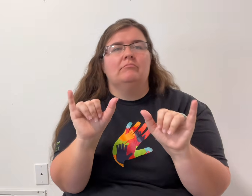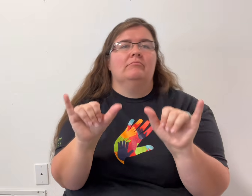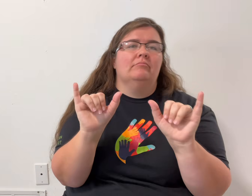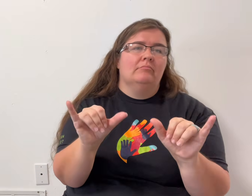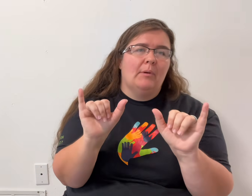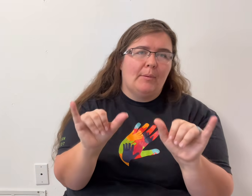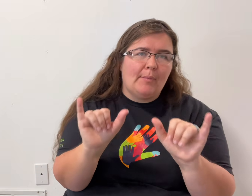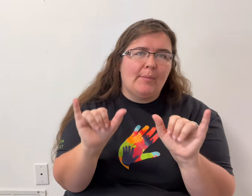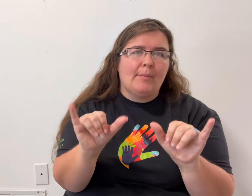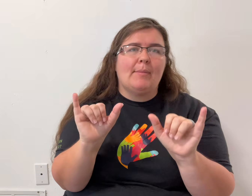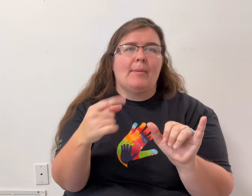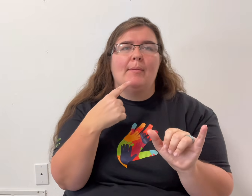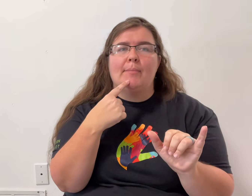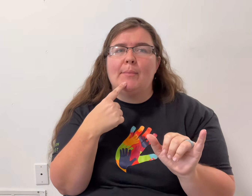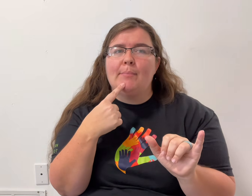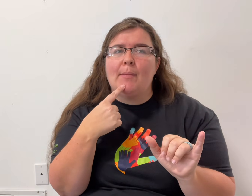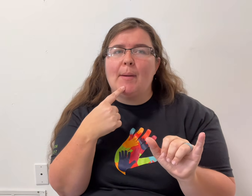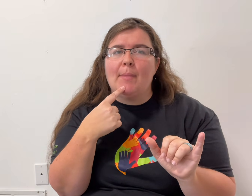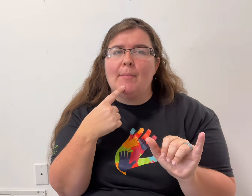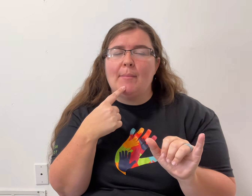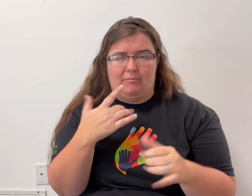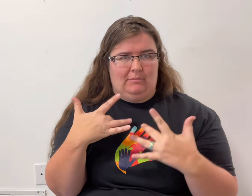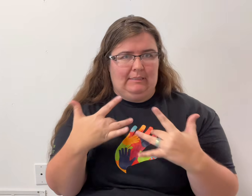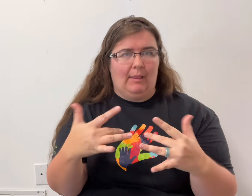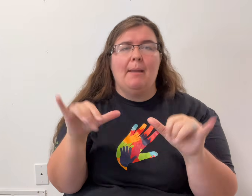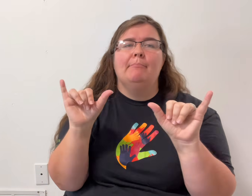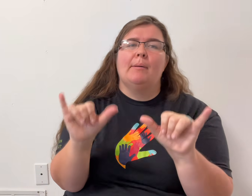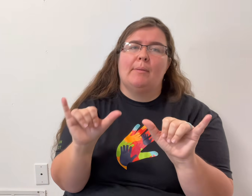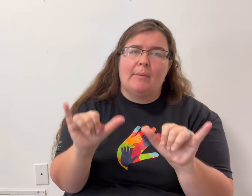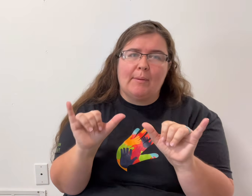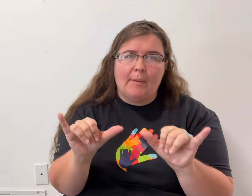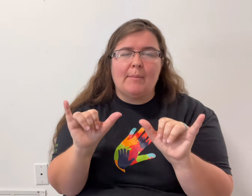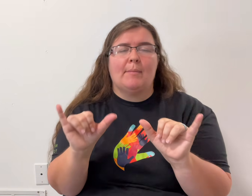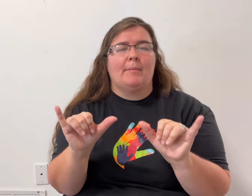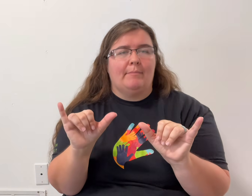and often bounce multiple times and typically with this mouth morpheme.